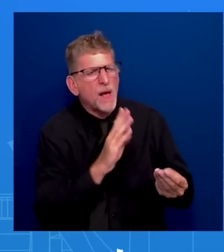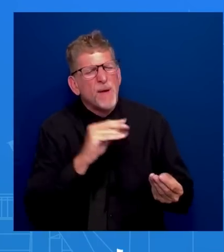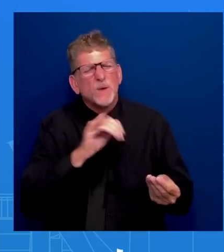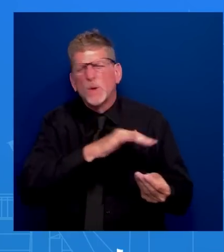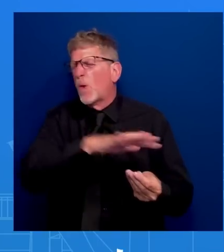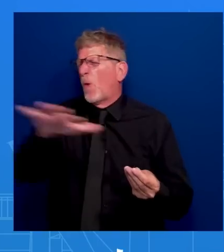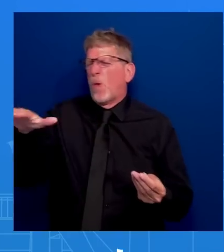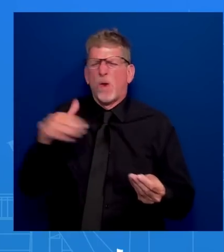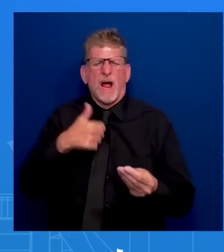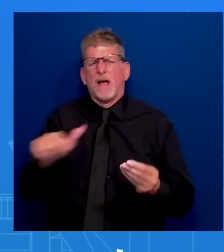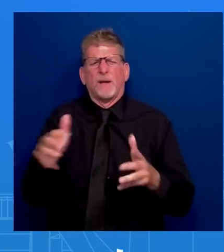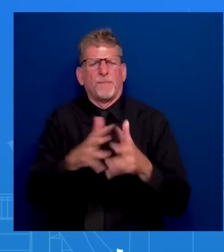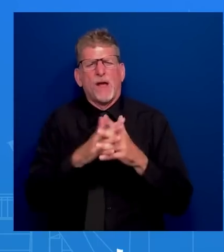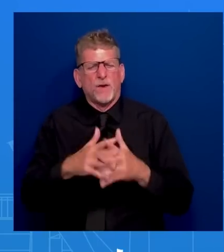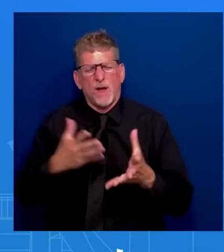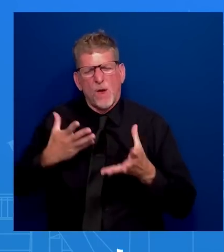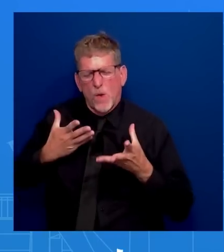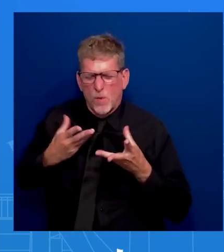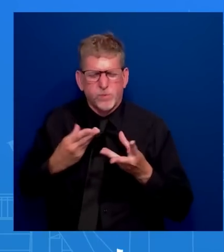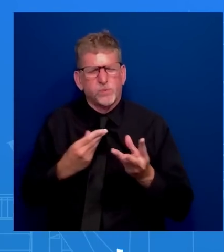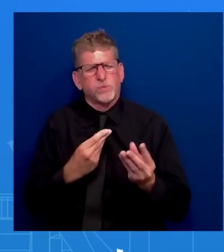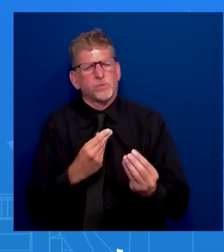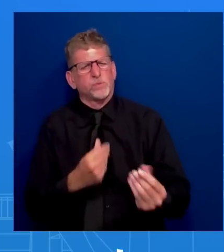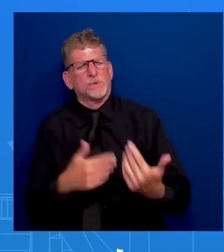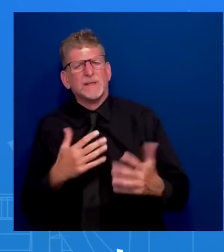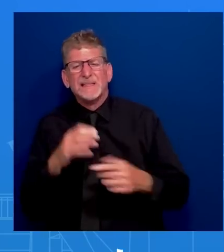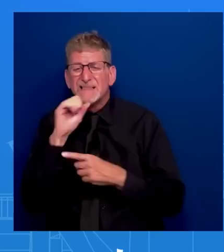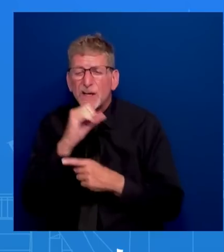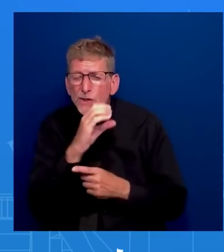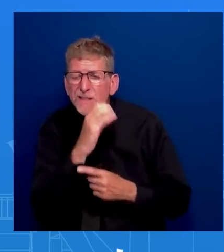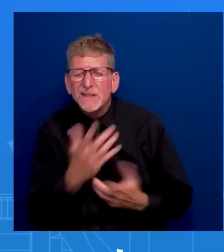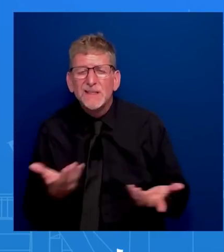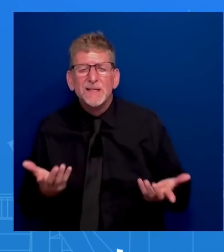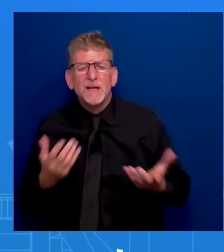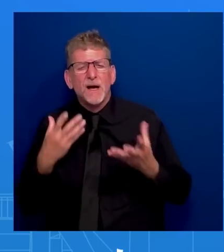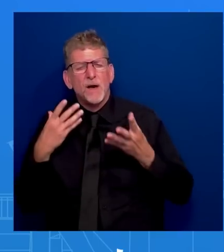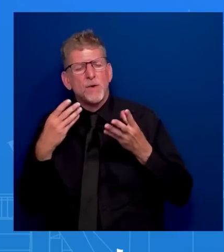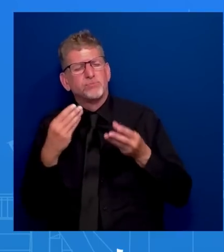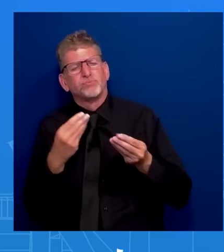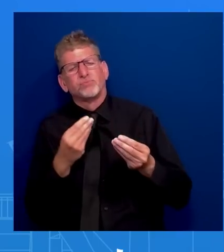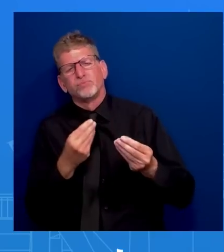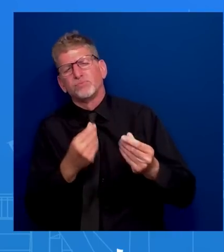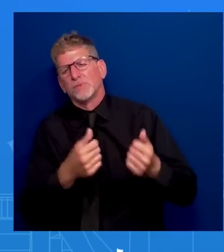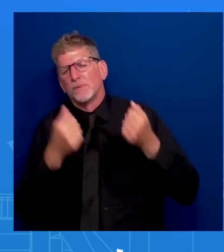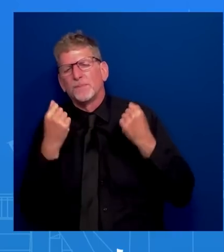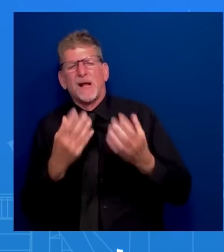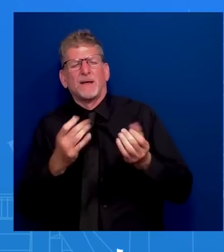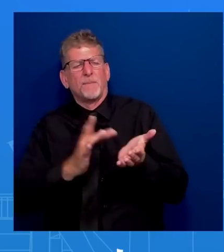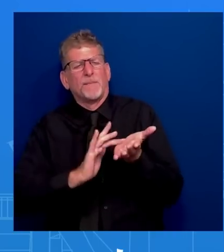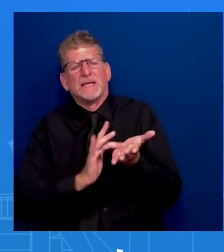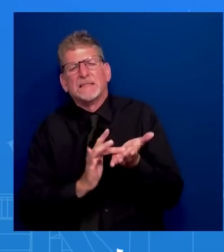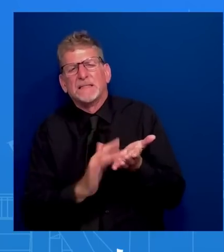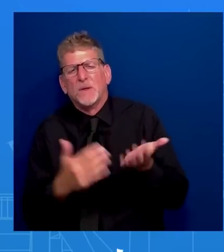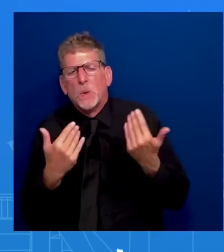seniors -- our seniors -- just to get that vital -- vital drug that they need just to --